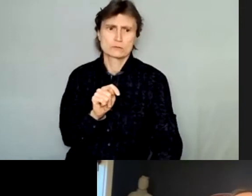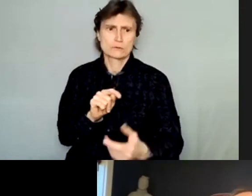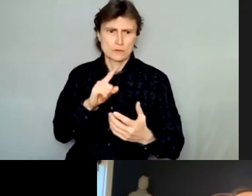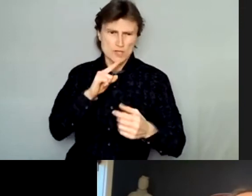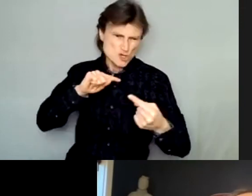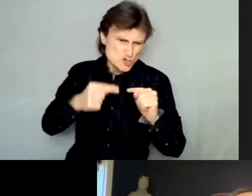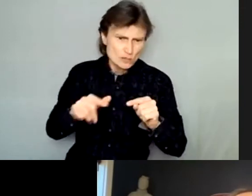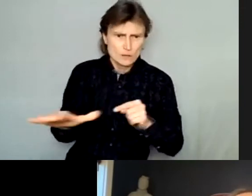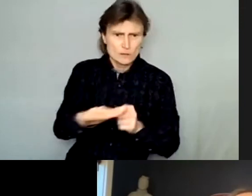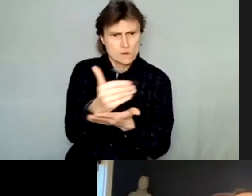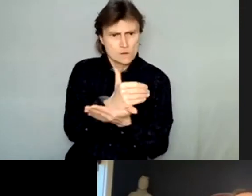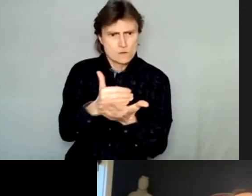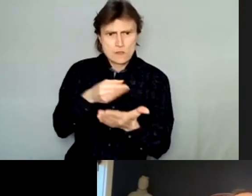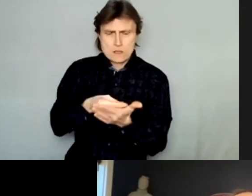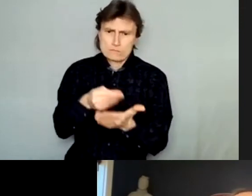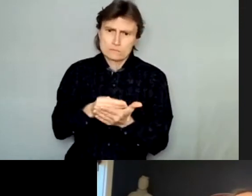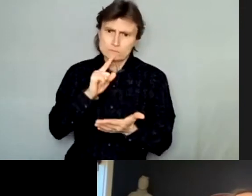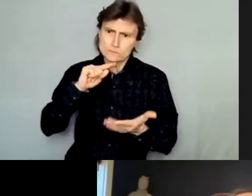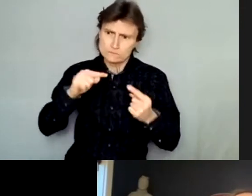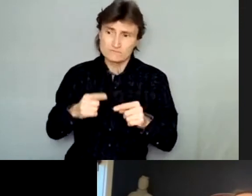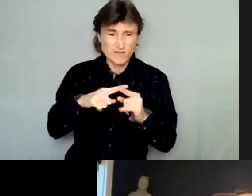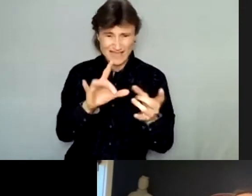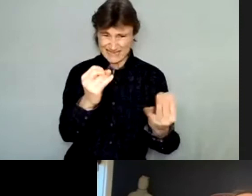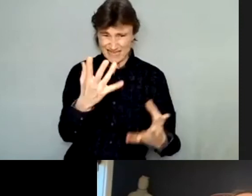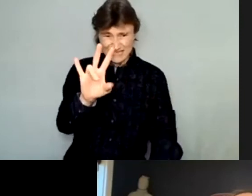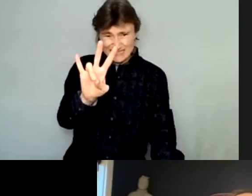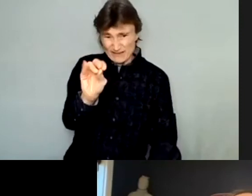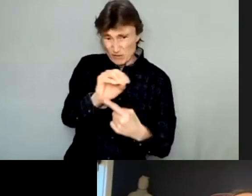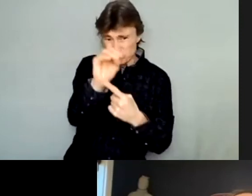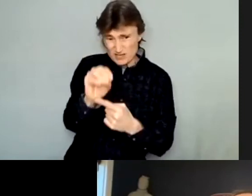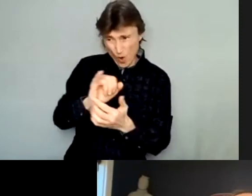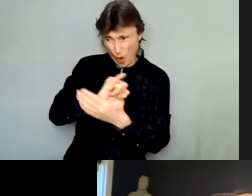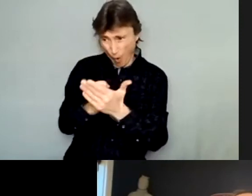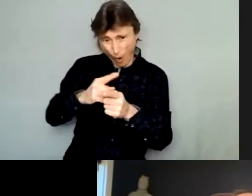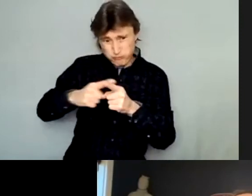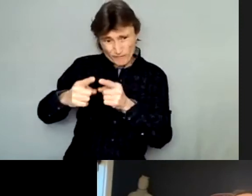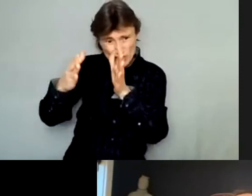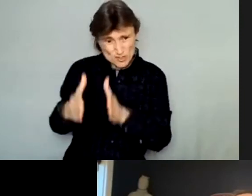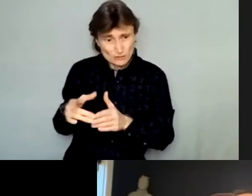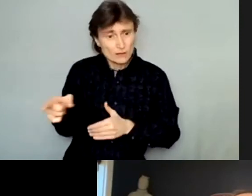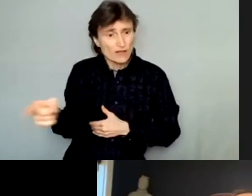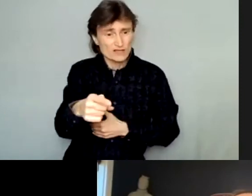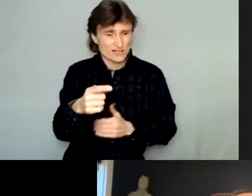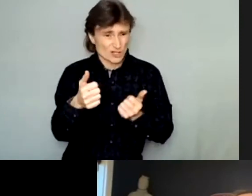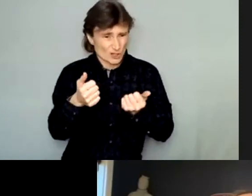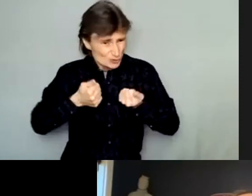We had 70% of arts professionals report that their ability to generate self employed income